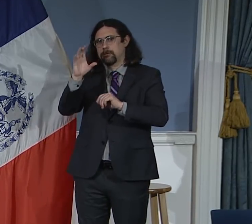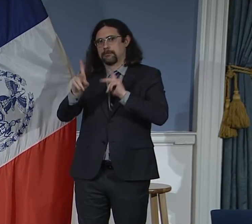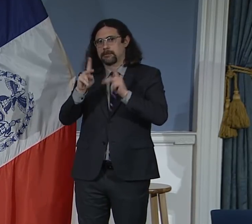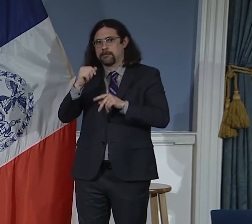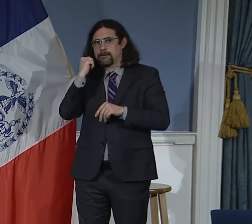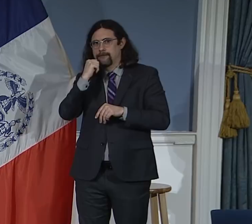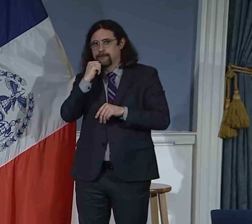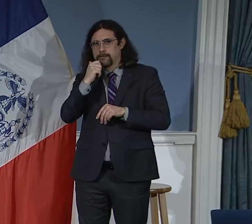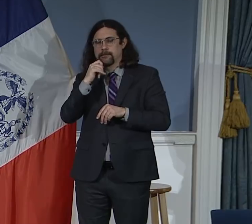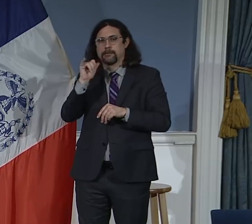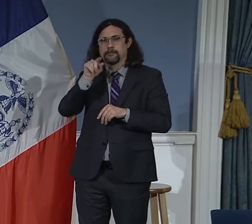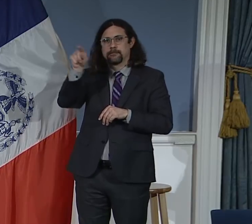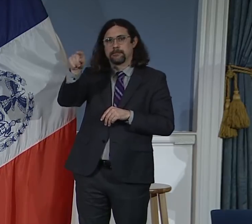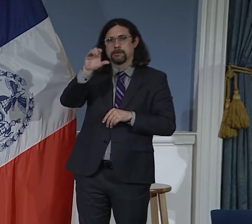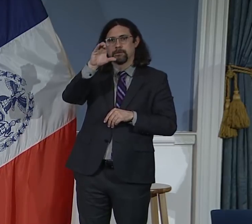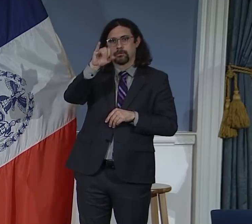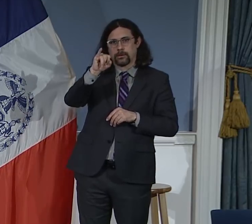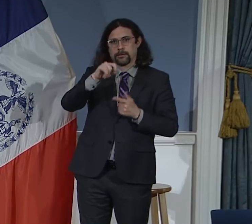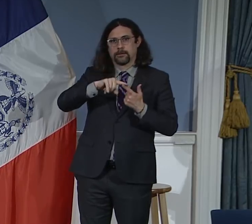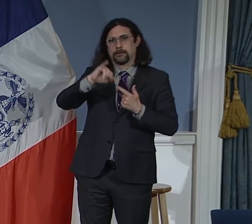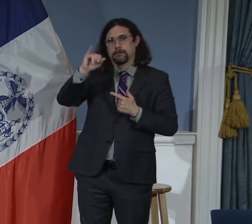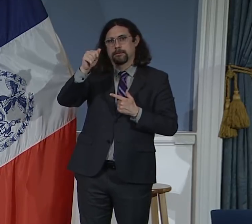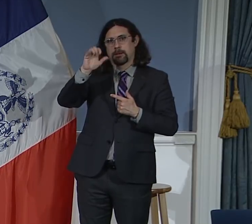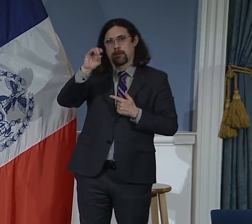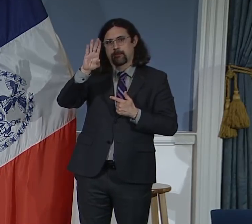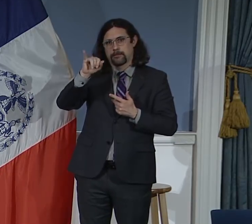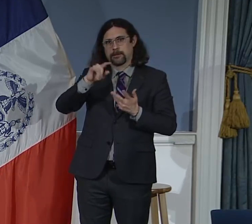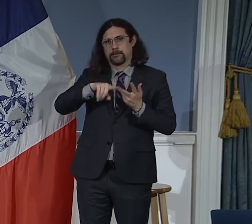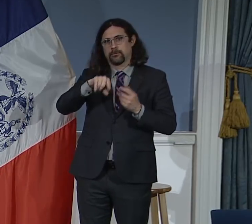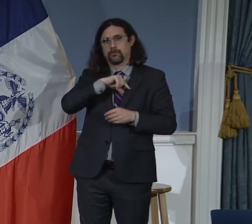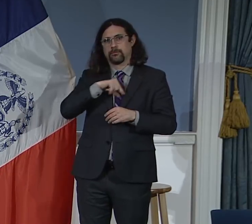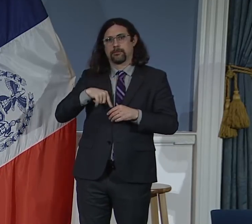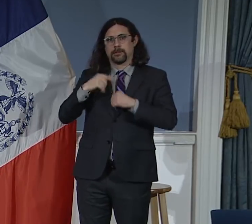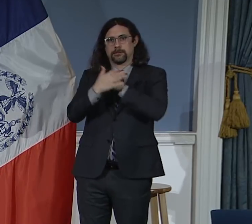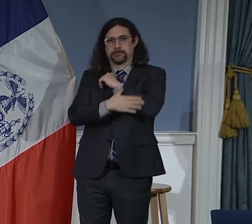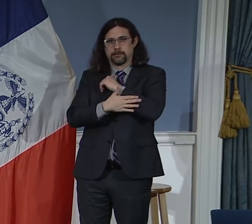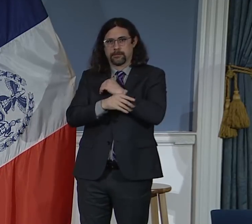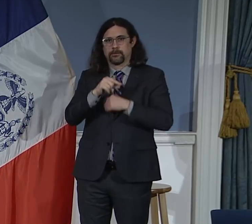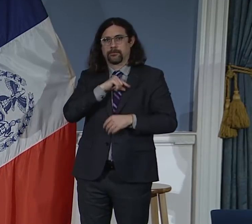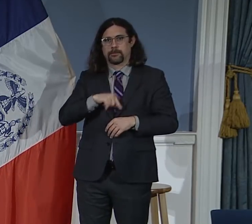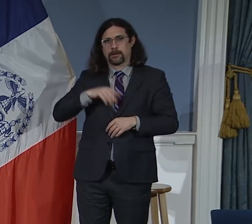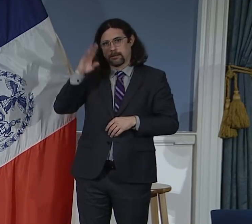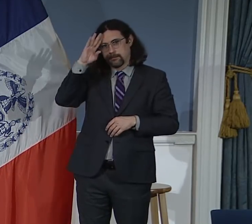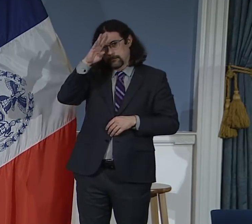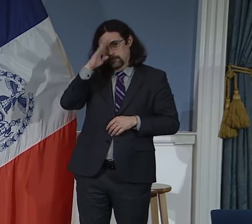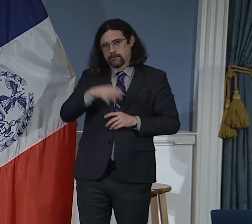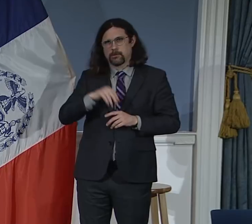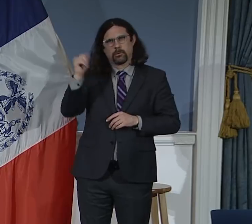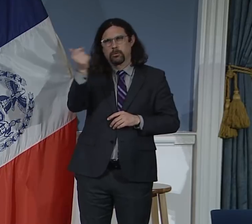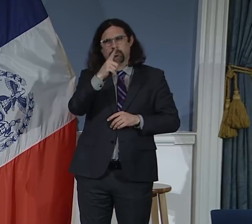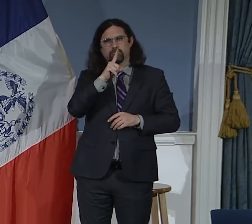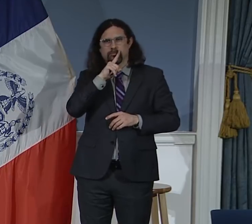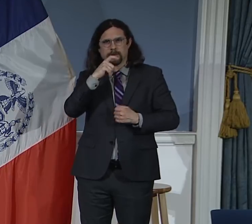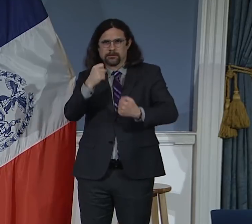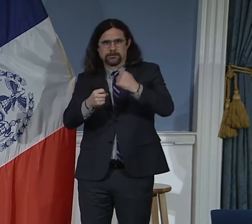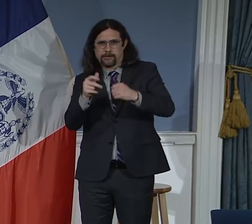TWO OPEN, CONEY ISLAND, JACOBY. TWO COMING UP, KINGS UNCOT Y, QUEENS HOSPITAL.